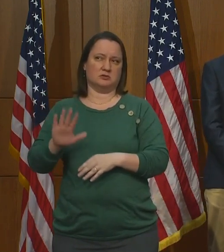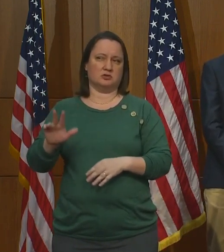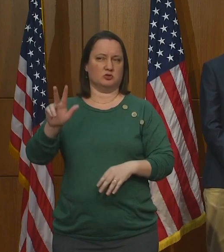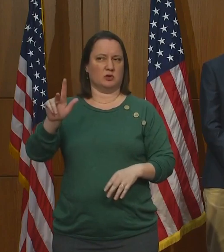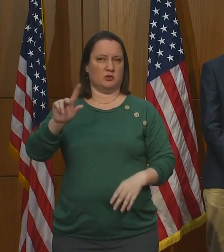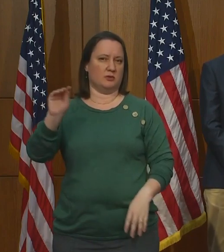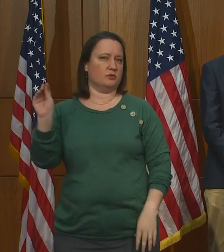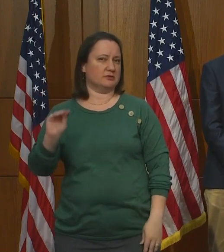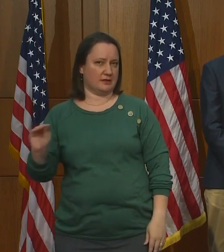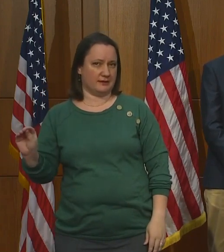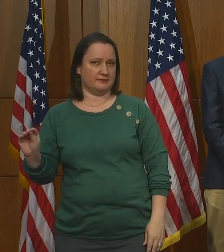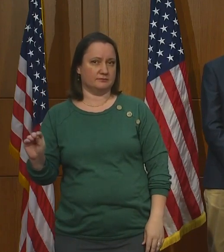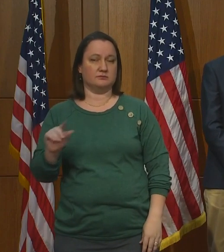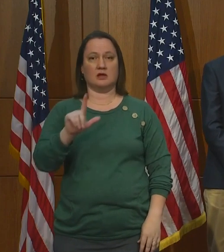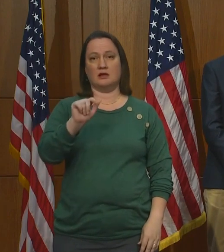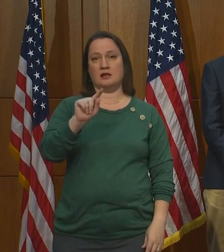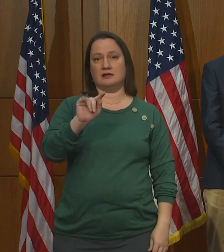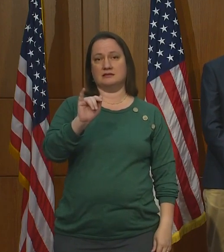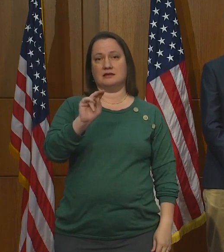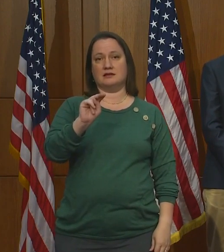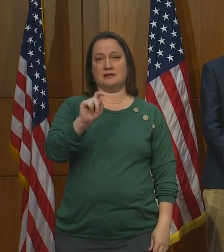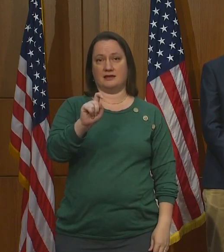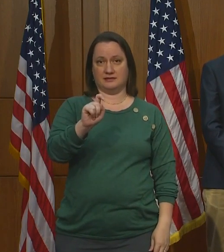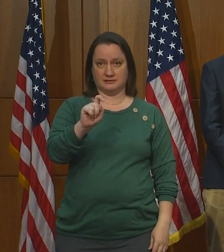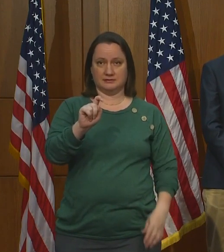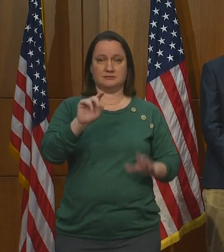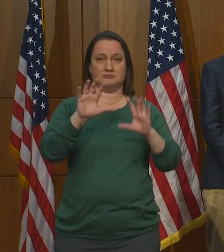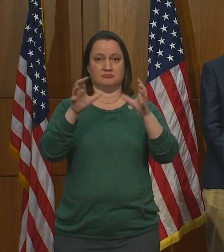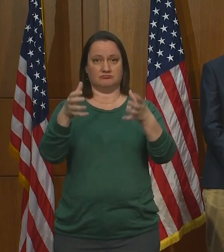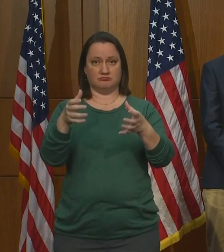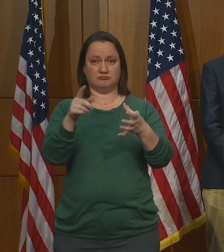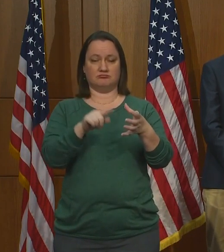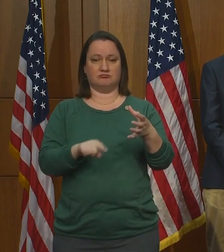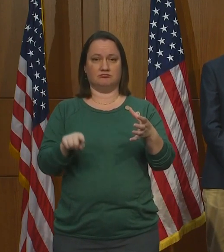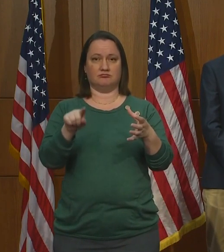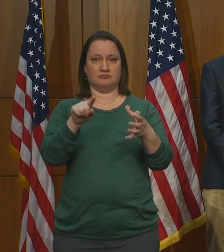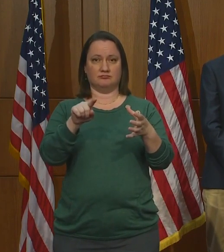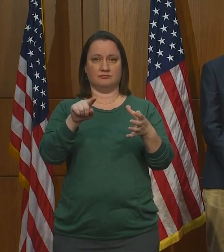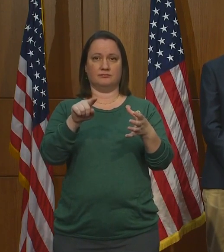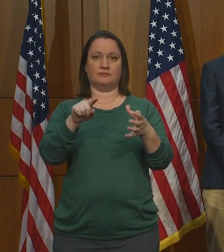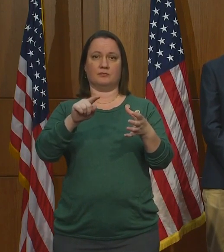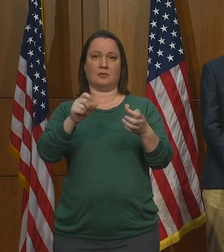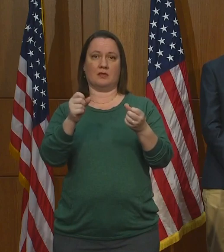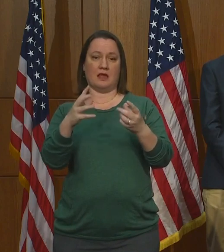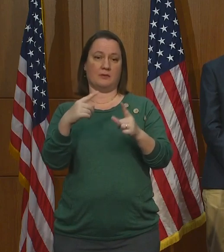ELEVEN DEATHS AMONG AFRICAN AMERICANS OR ABOUT TWENTY THREE